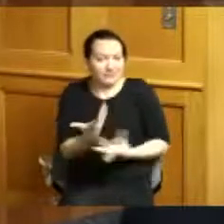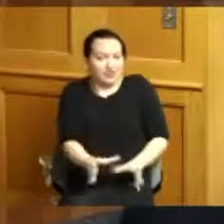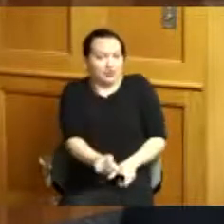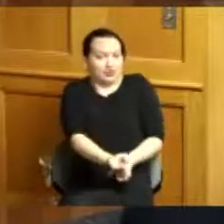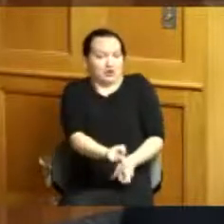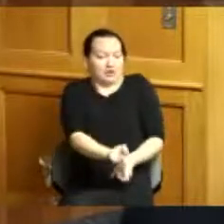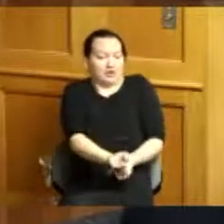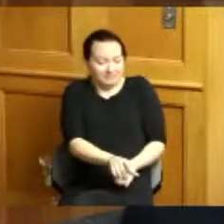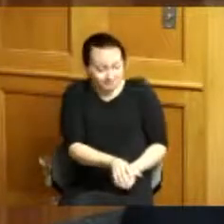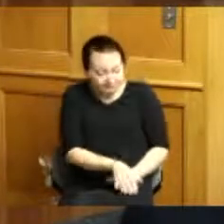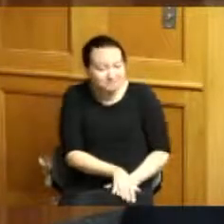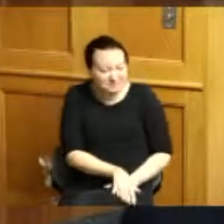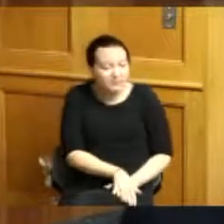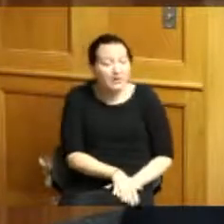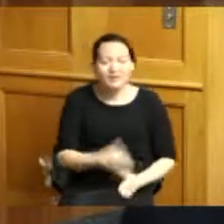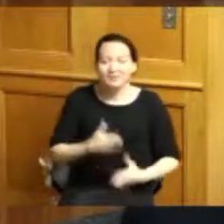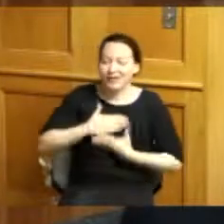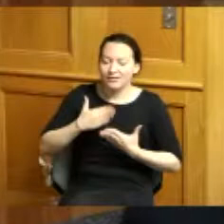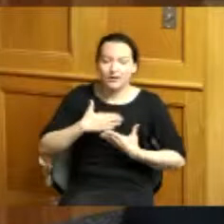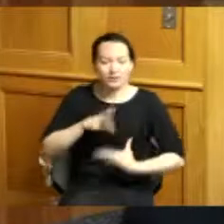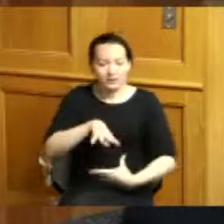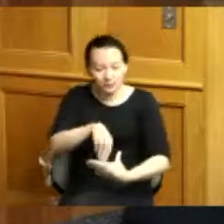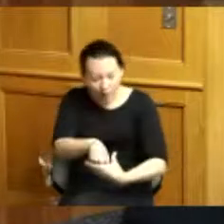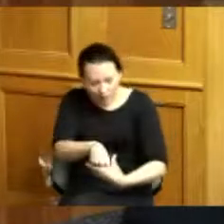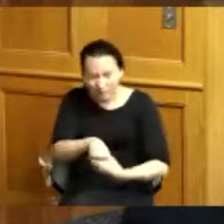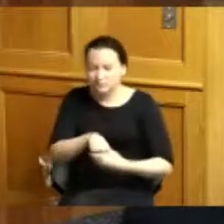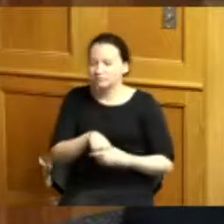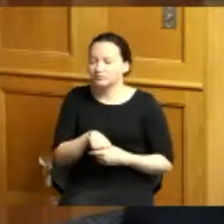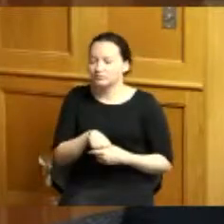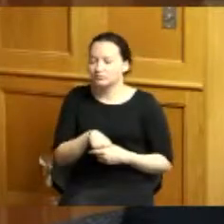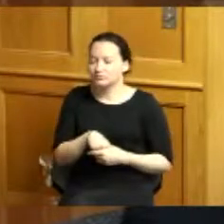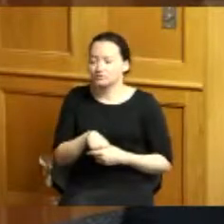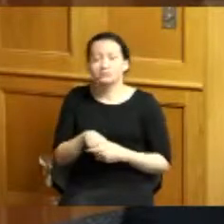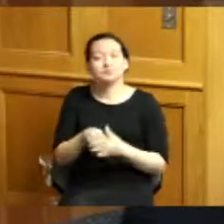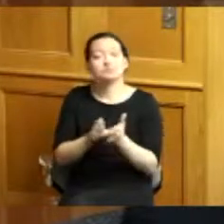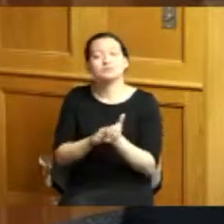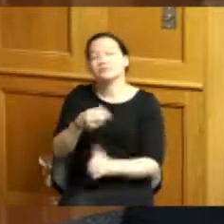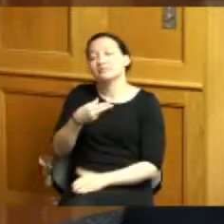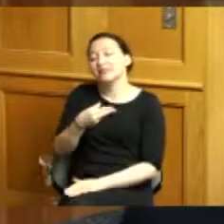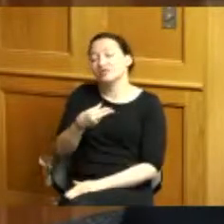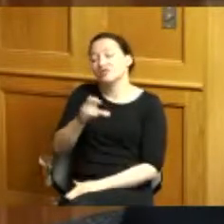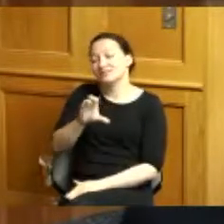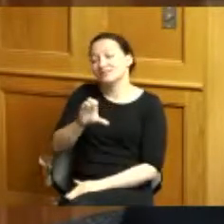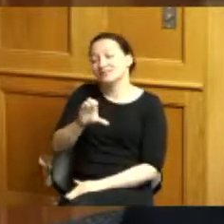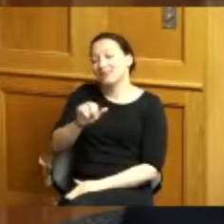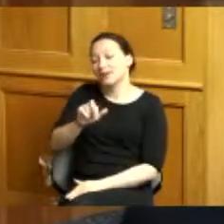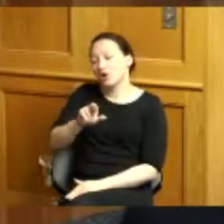so so I was glad to be part of that and I do want to applaud HCA Arc and public health for